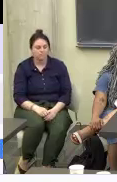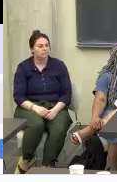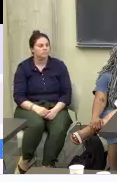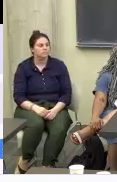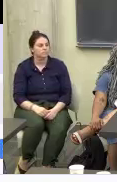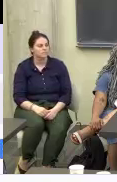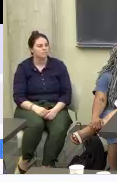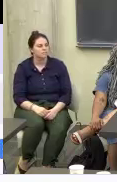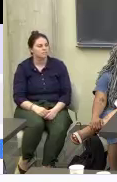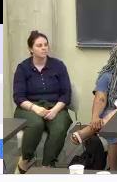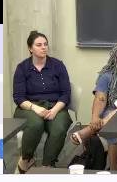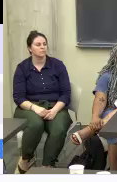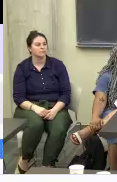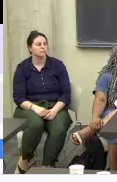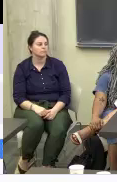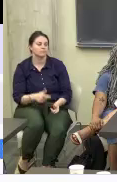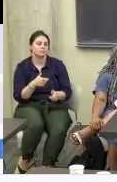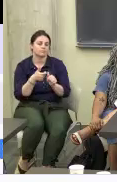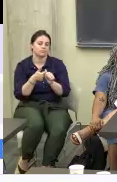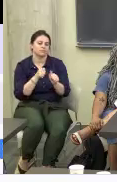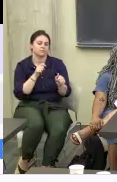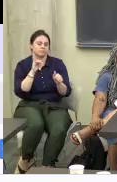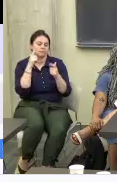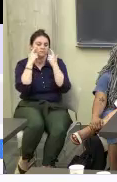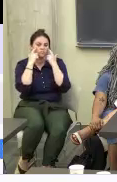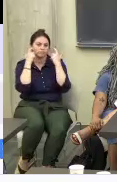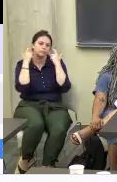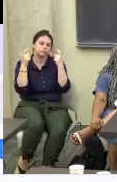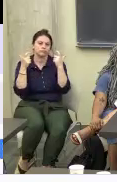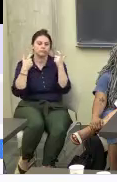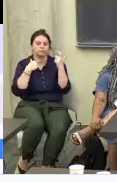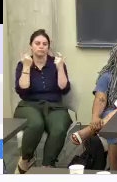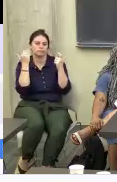away a little bit from the arrogance that we know it all Because I think they can teach us a lot.